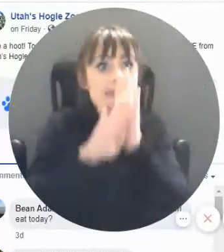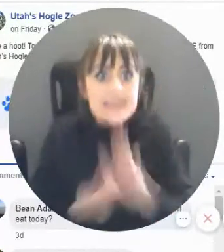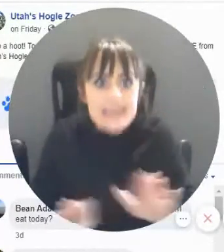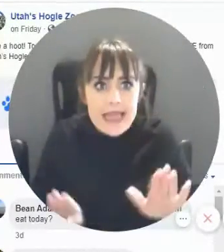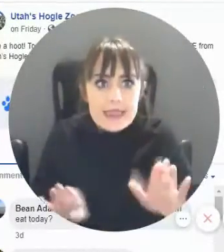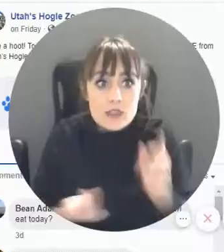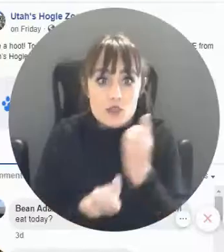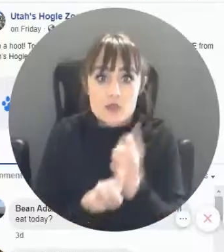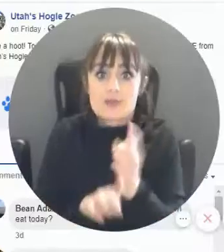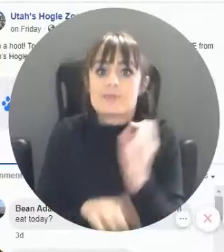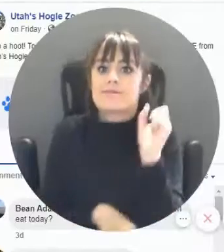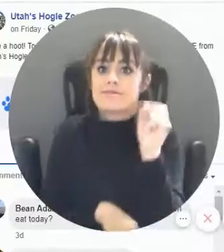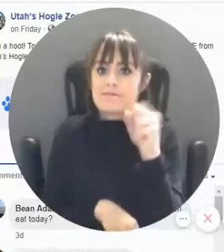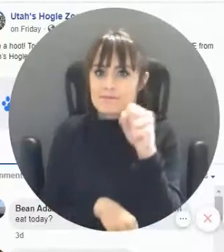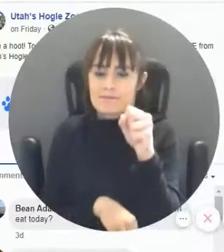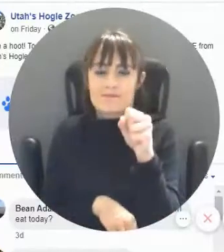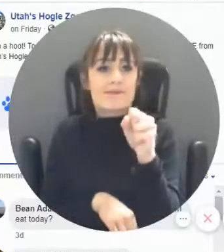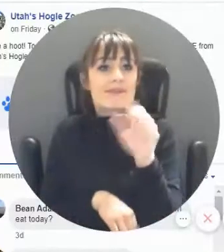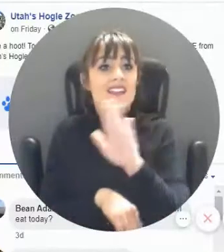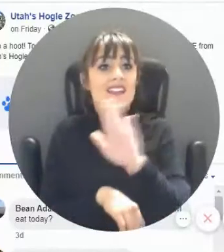They actually have a serrated edge to their feathers.